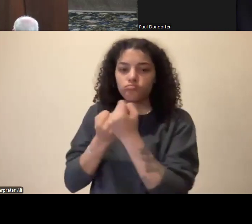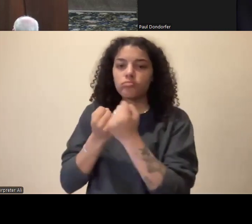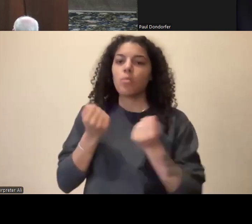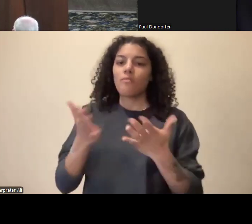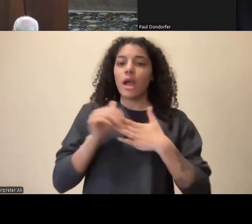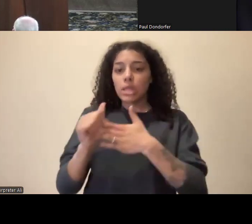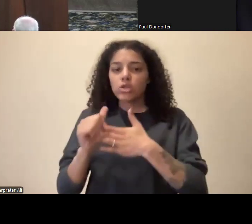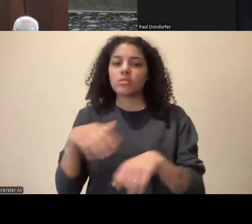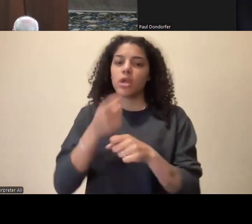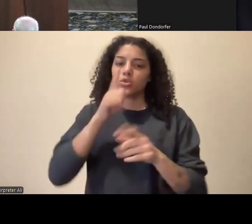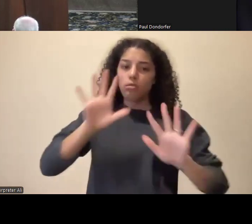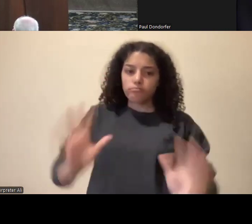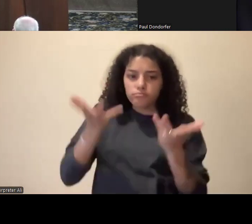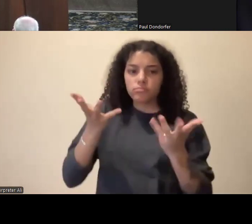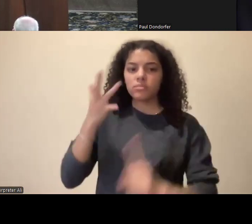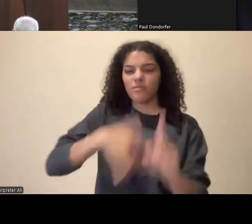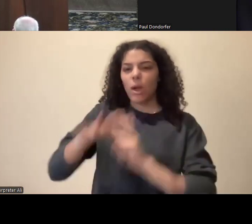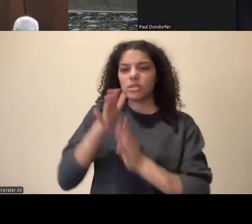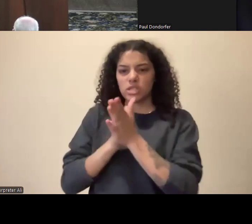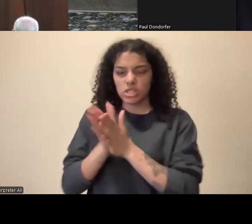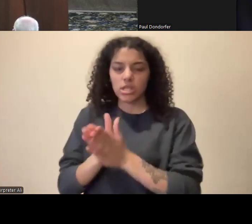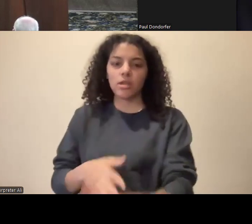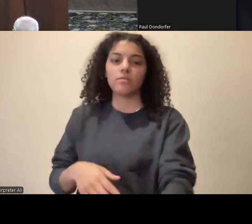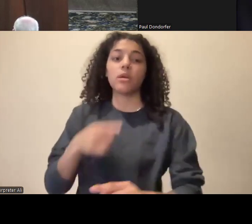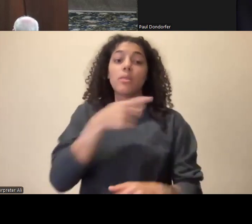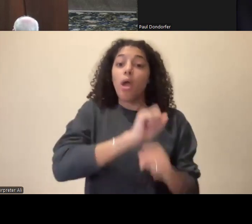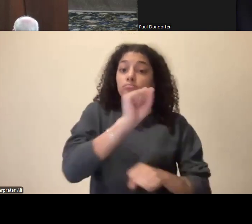And whereas through their service on the council these students have led efforts in the formation